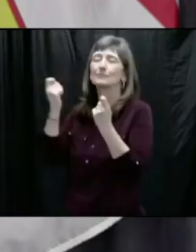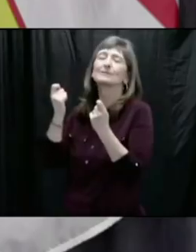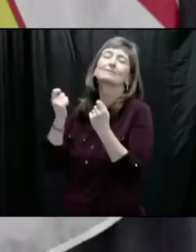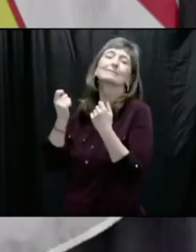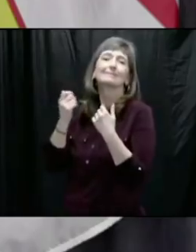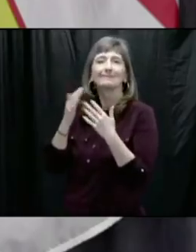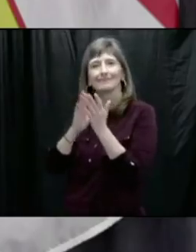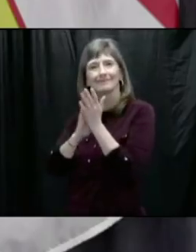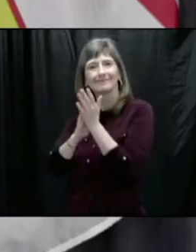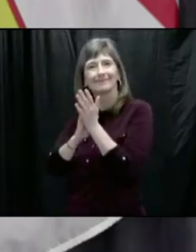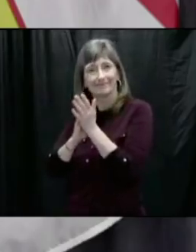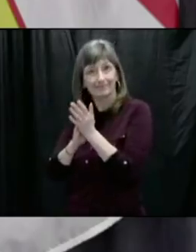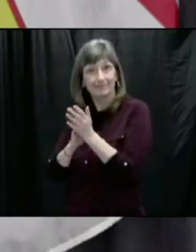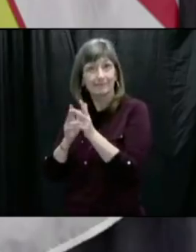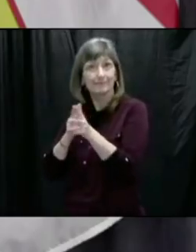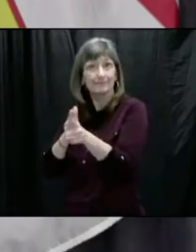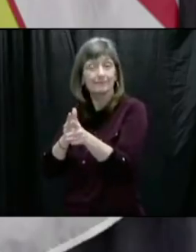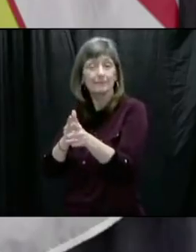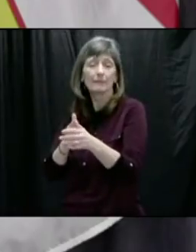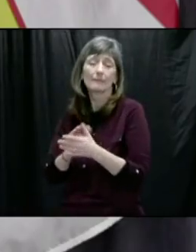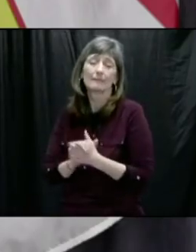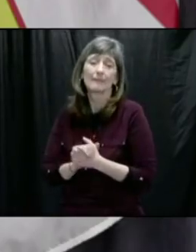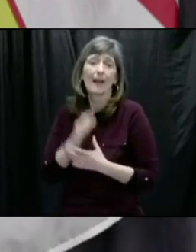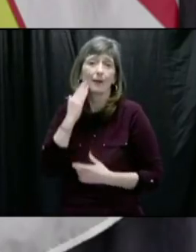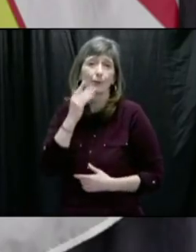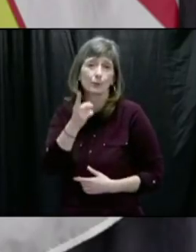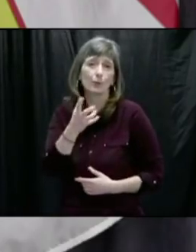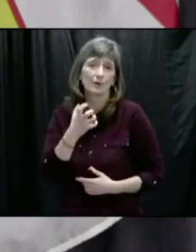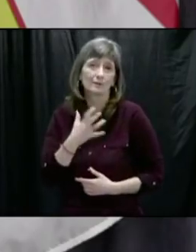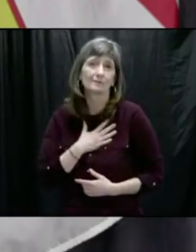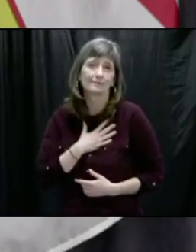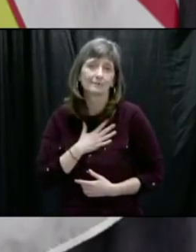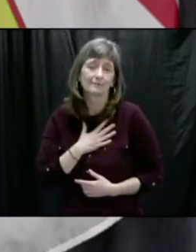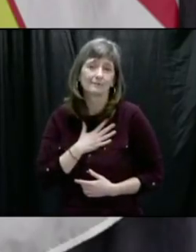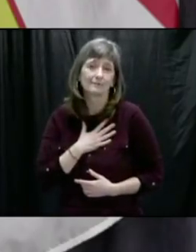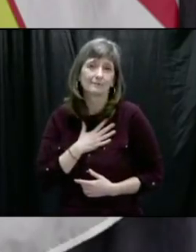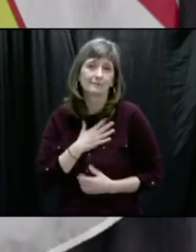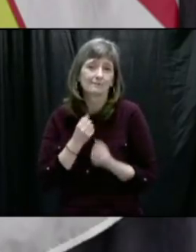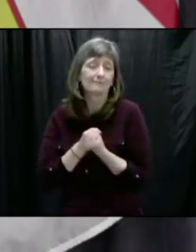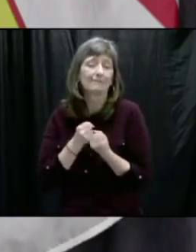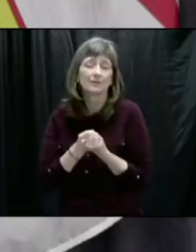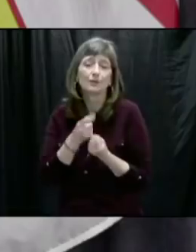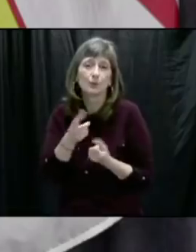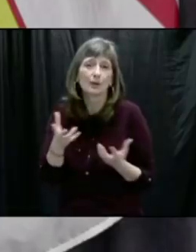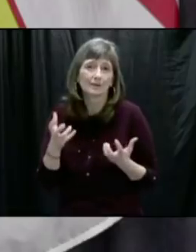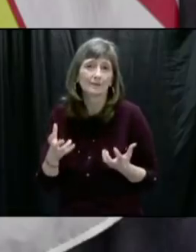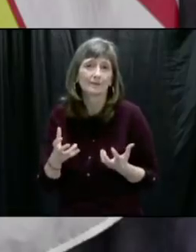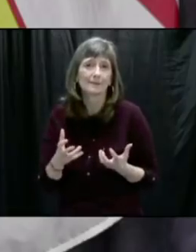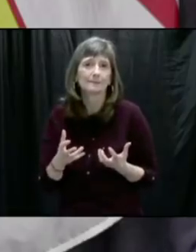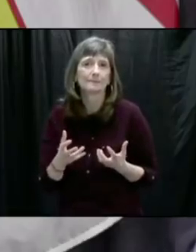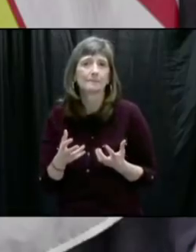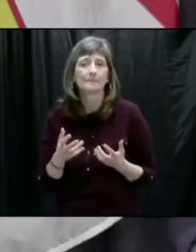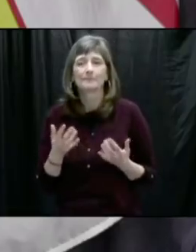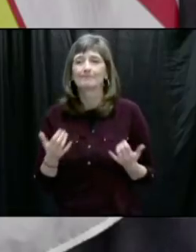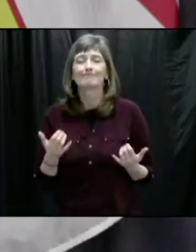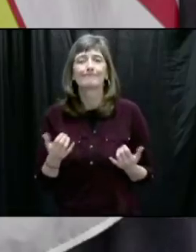OR CELEBRATE AN ANNIVERSARY. THEY'RE ALL GREAT INTENTIONS. HEARTS ARE IN THE RIGHT PLACE.